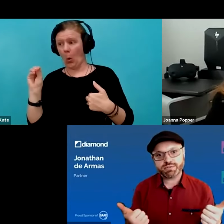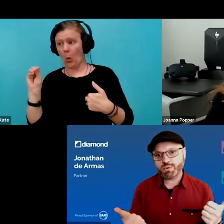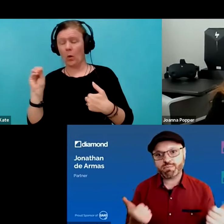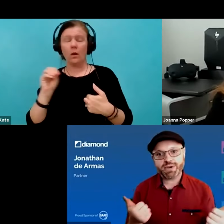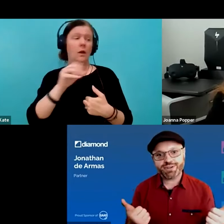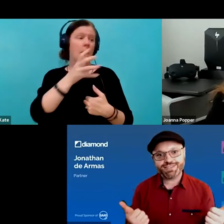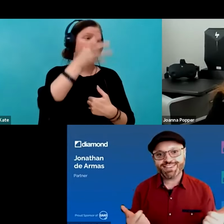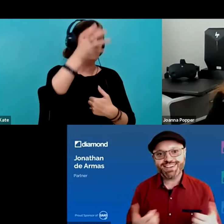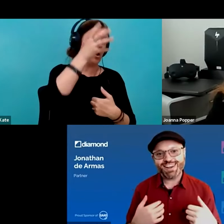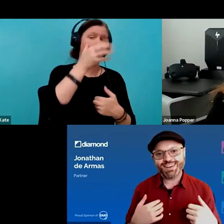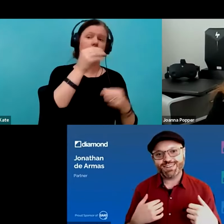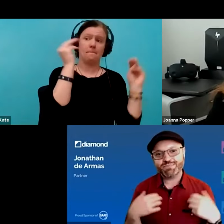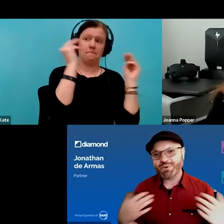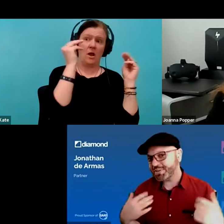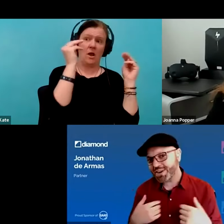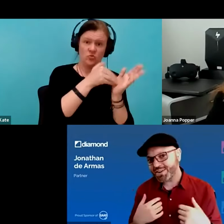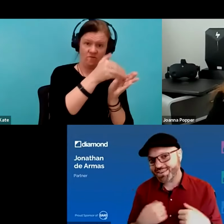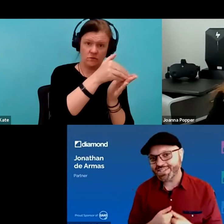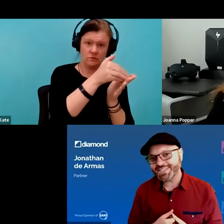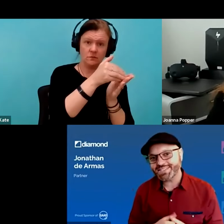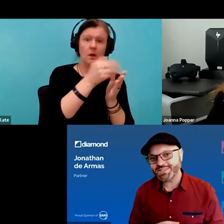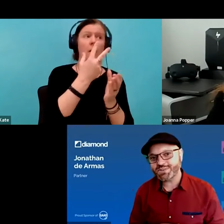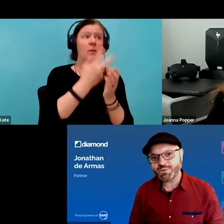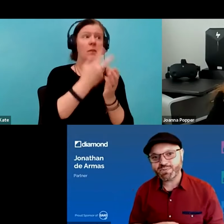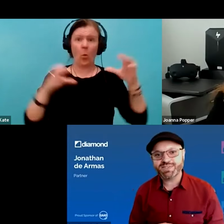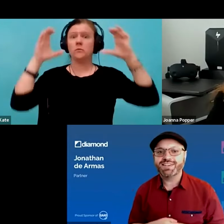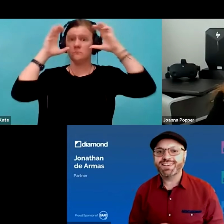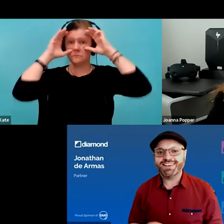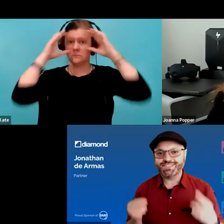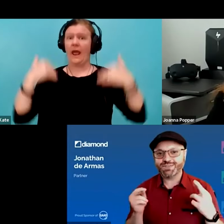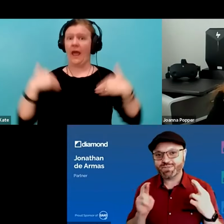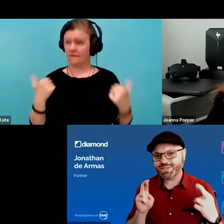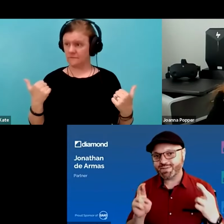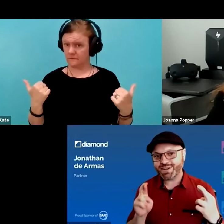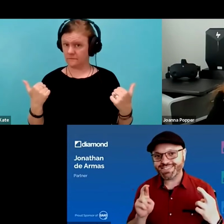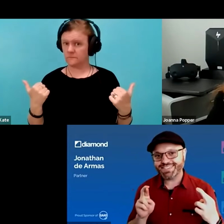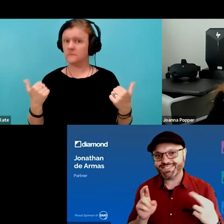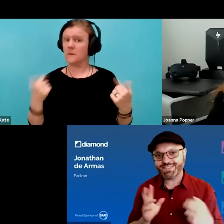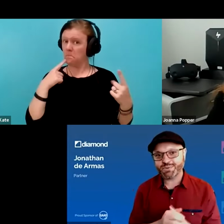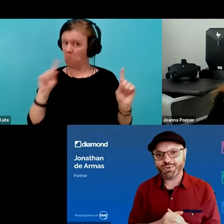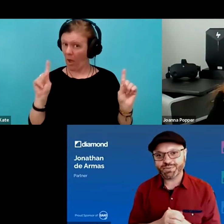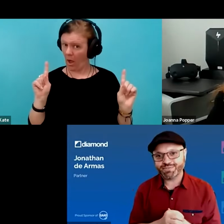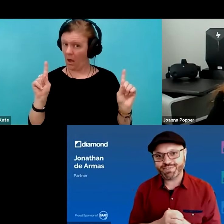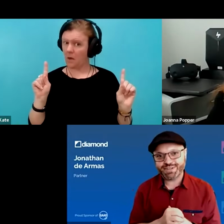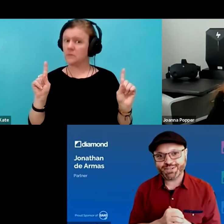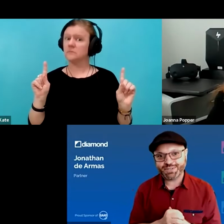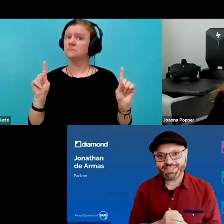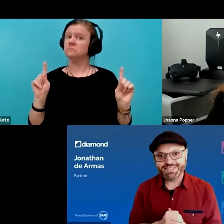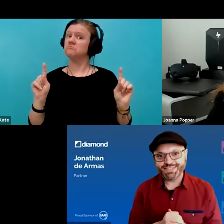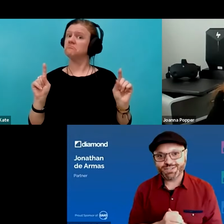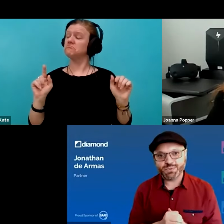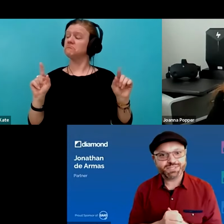frequent migraines and they both now have headsets in their homes and so I'm just about to get into that world and find out what's